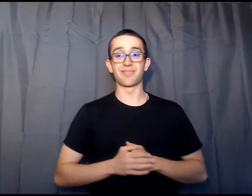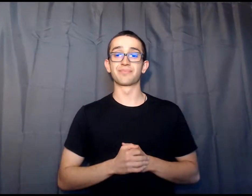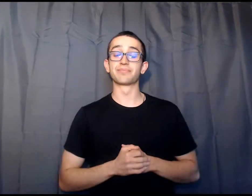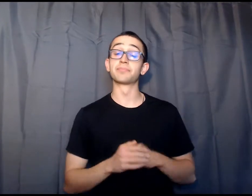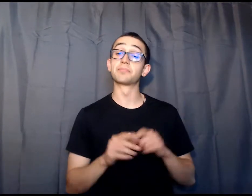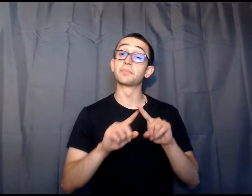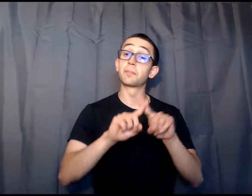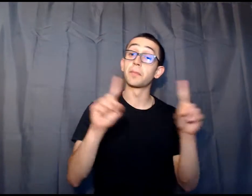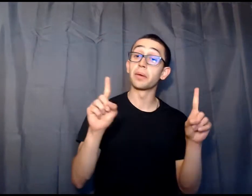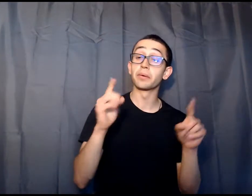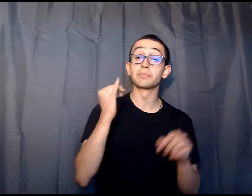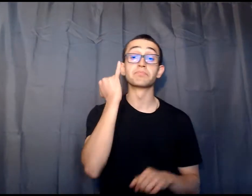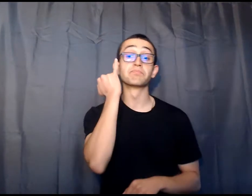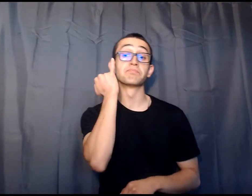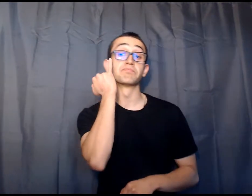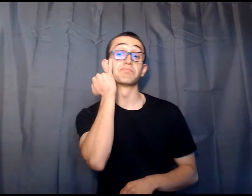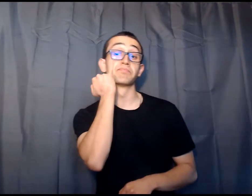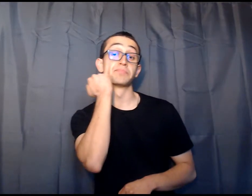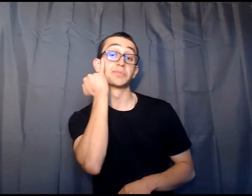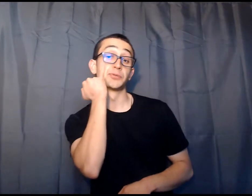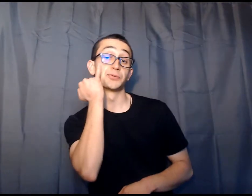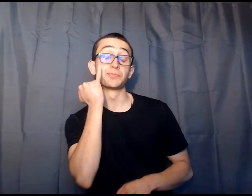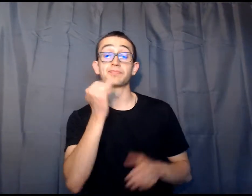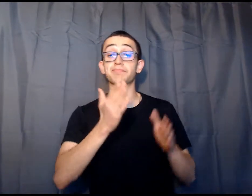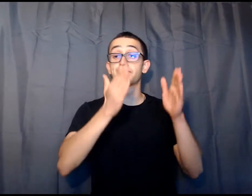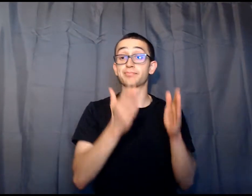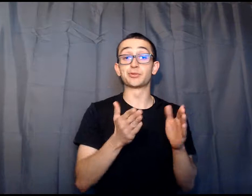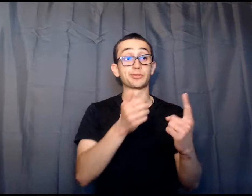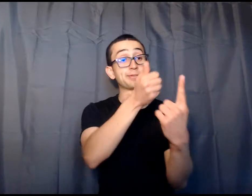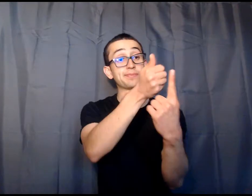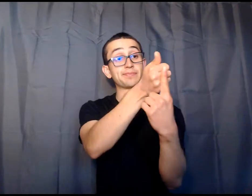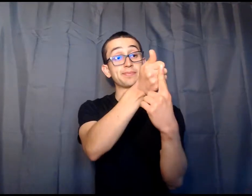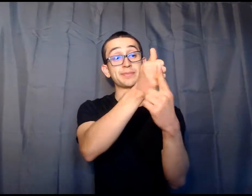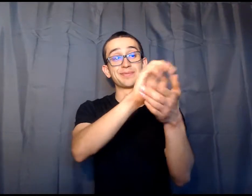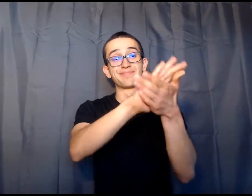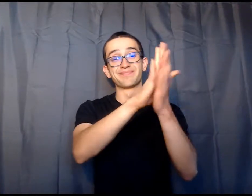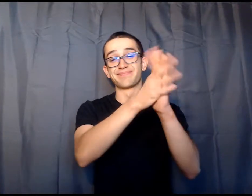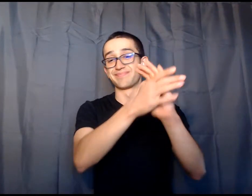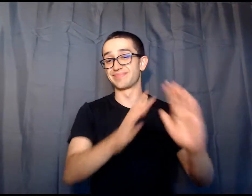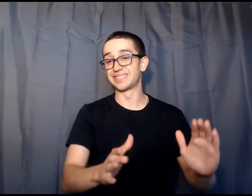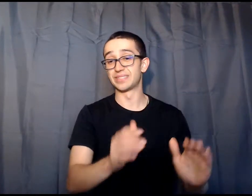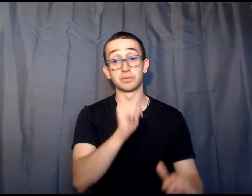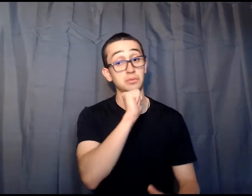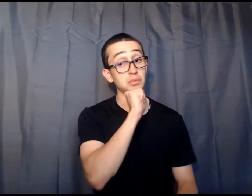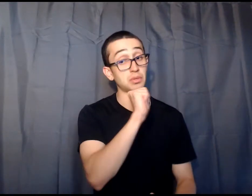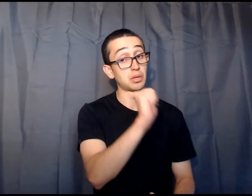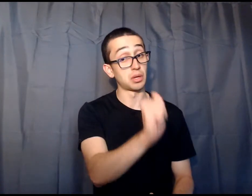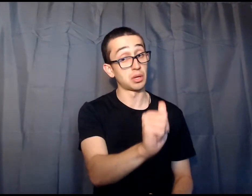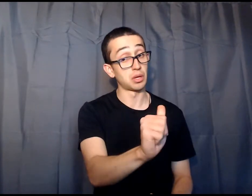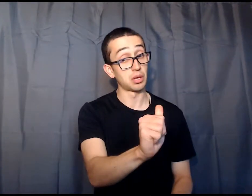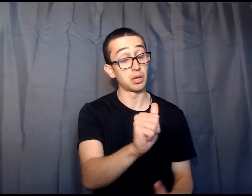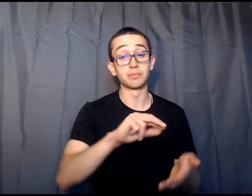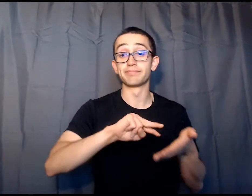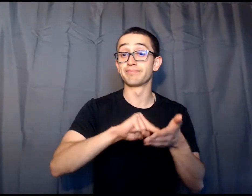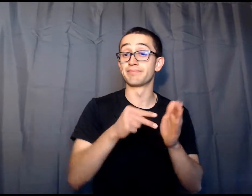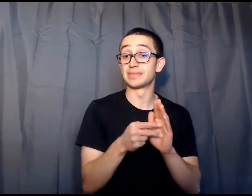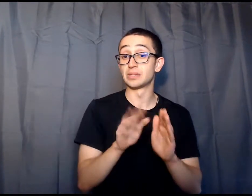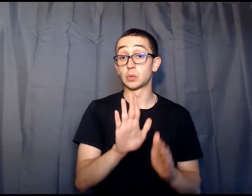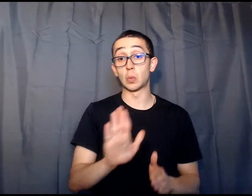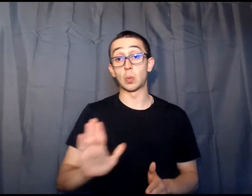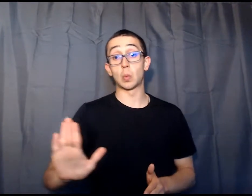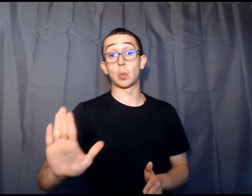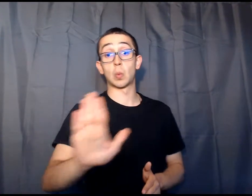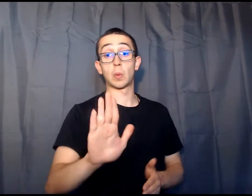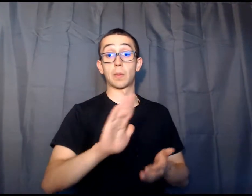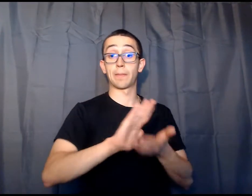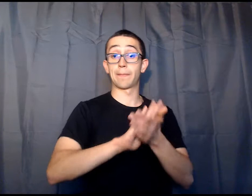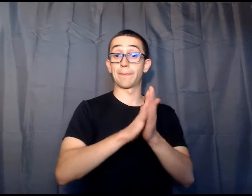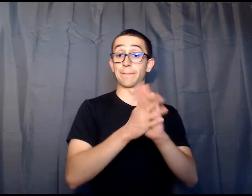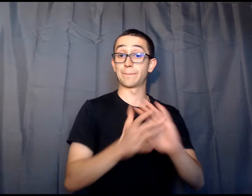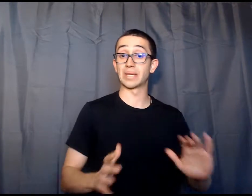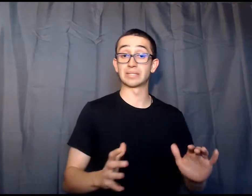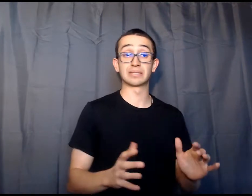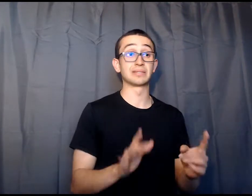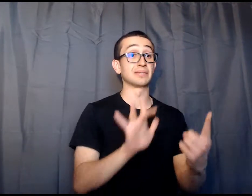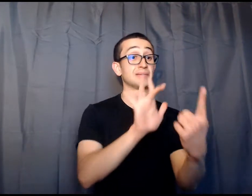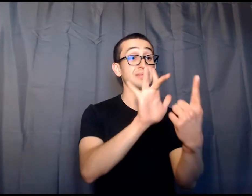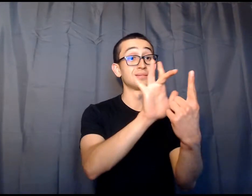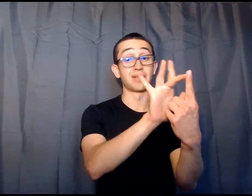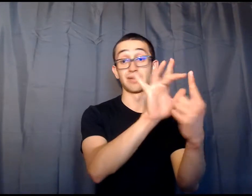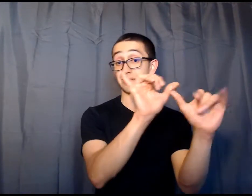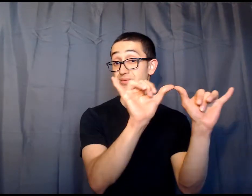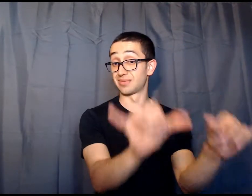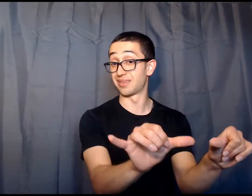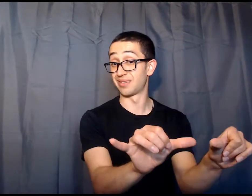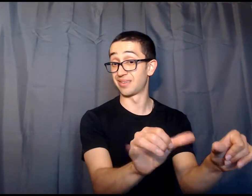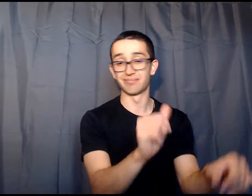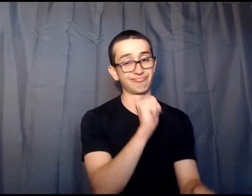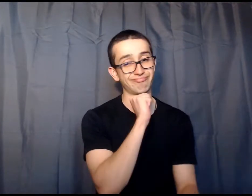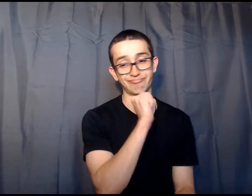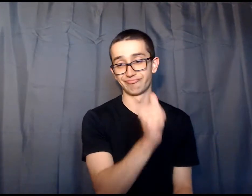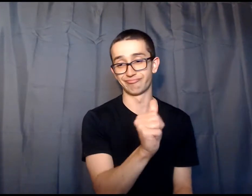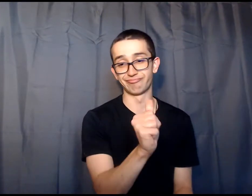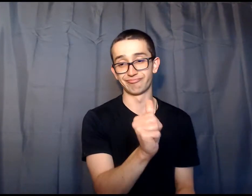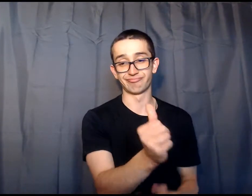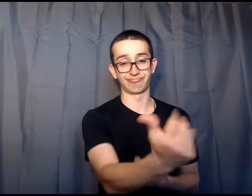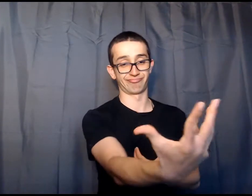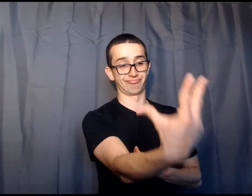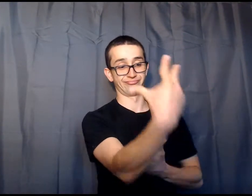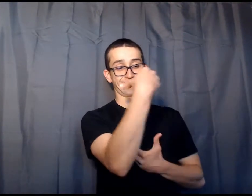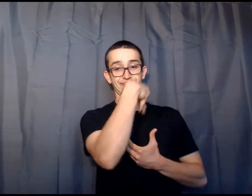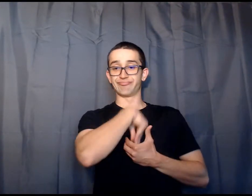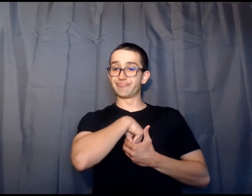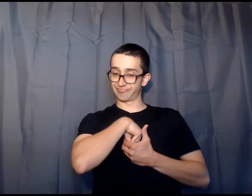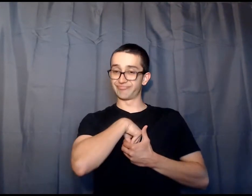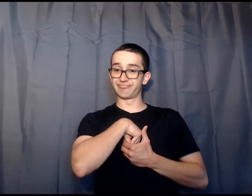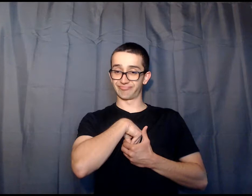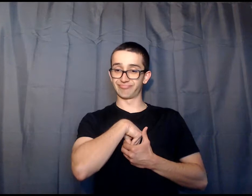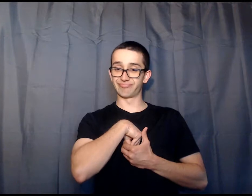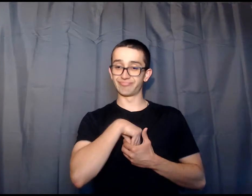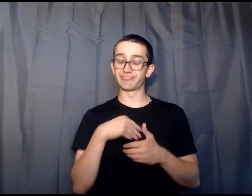but if not, it will return to you.